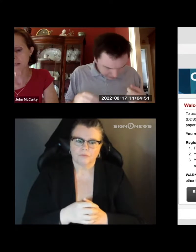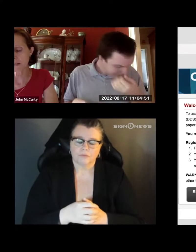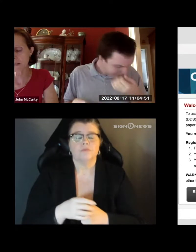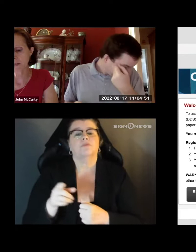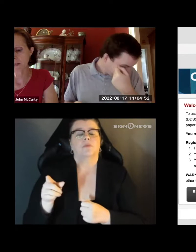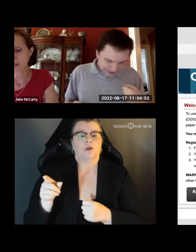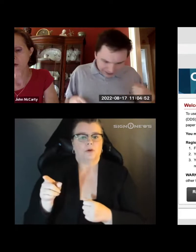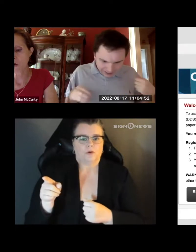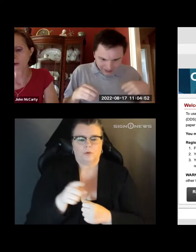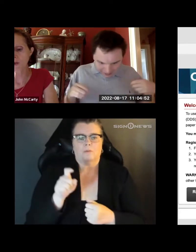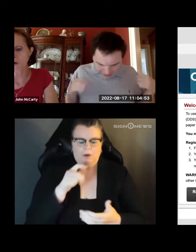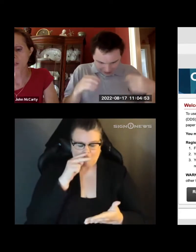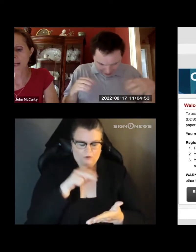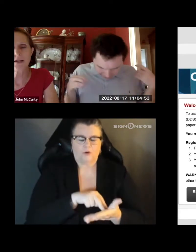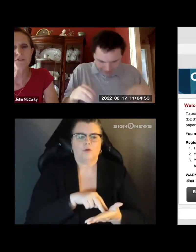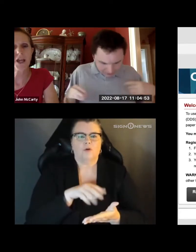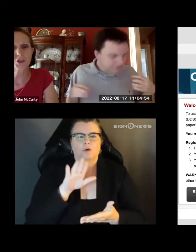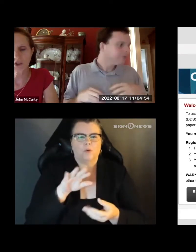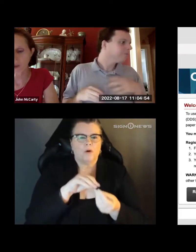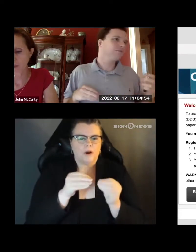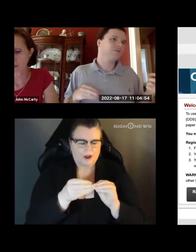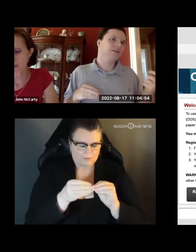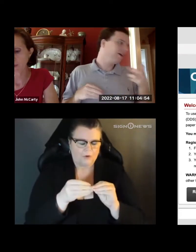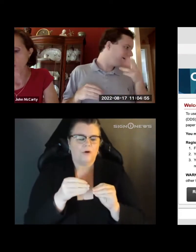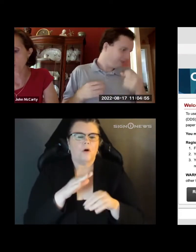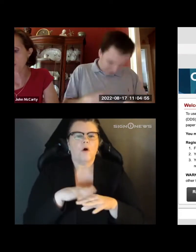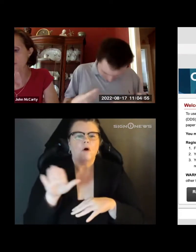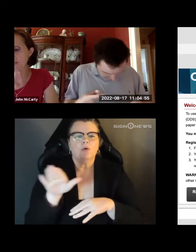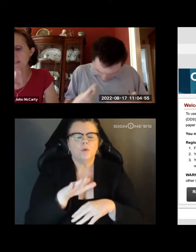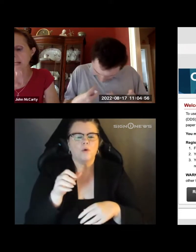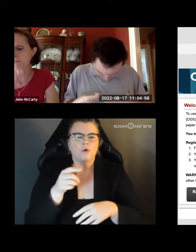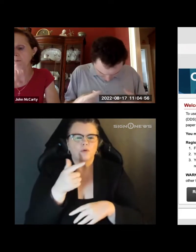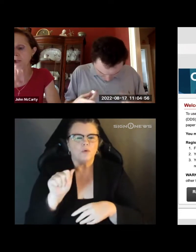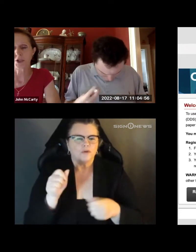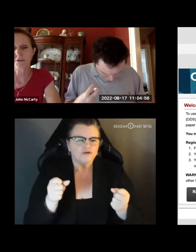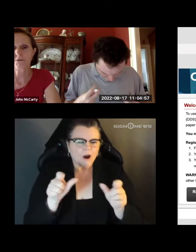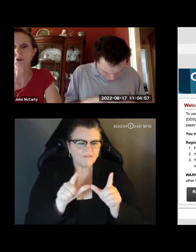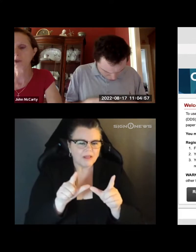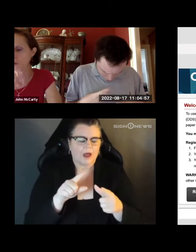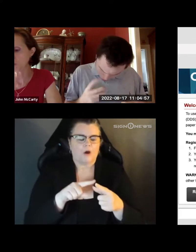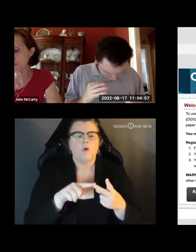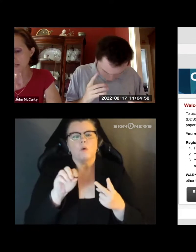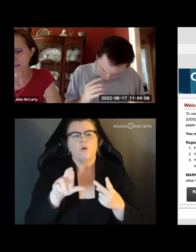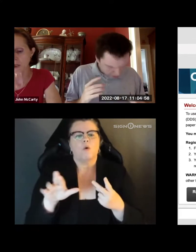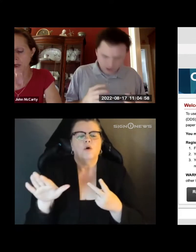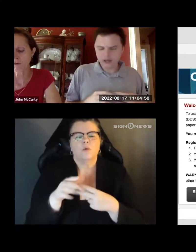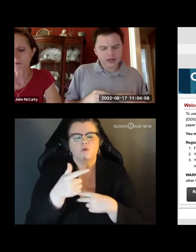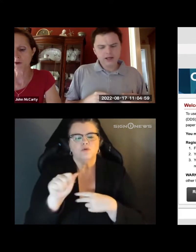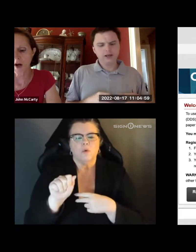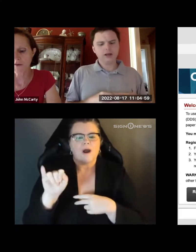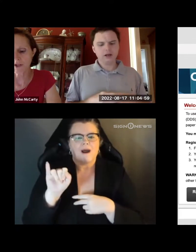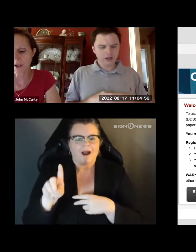card which gives the state permission to use your signature from your driver's